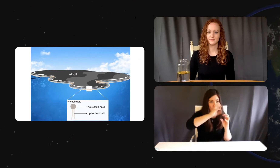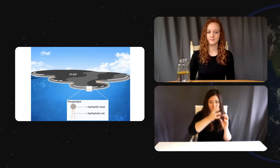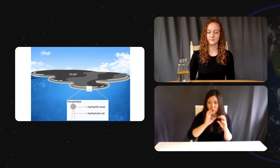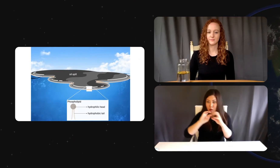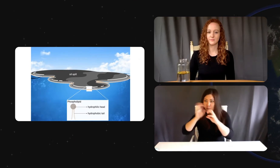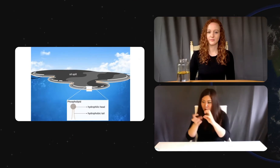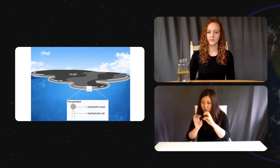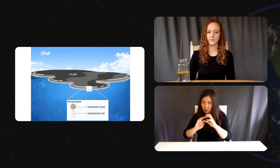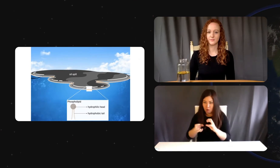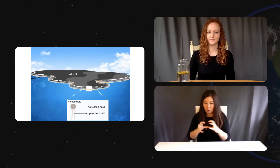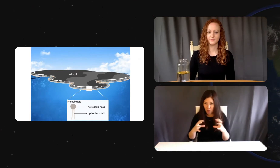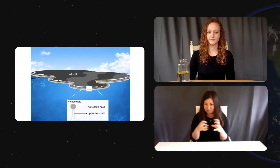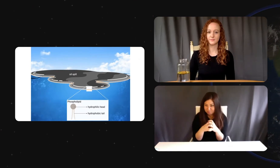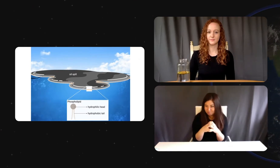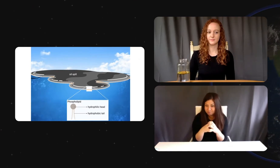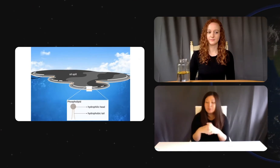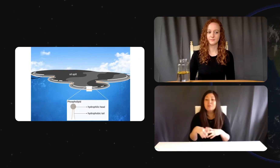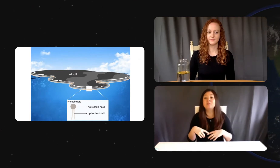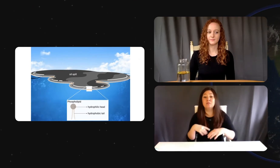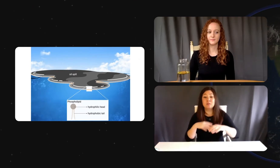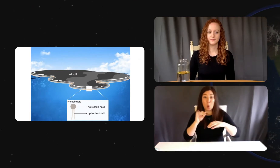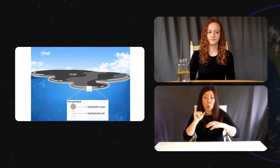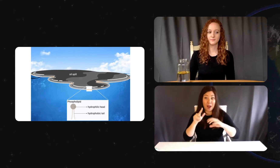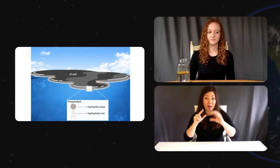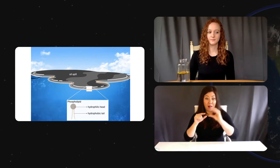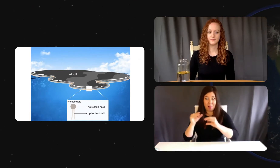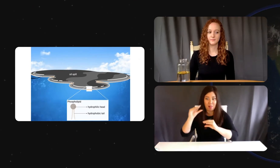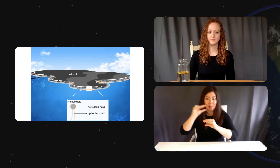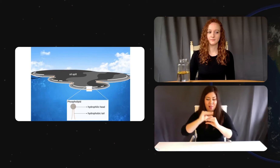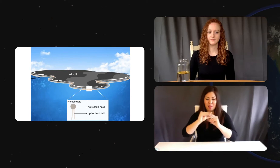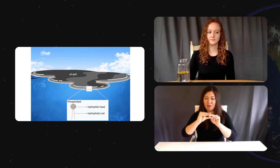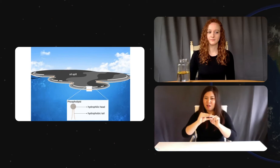Imagine many small molecules bonded tightly together.